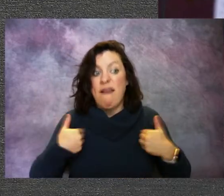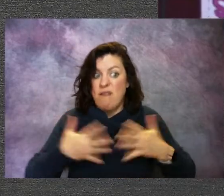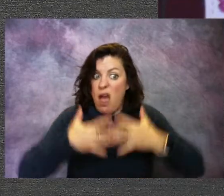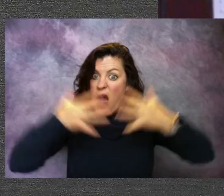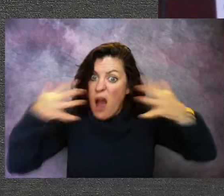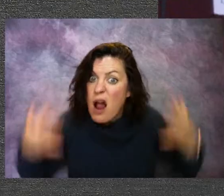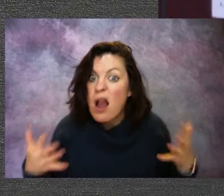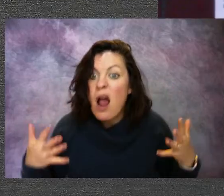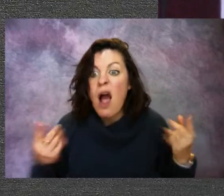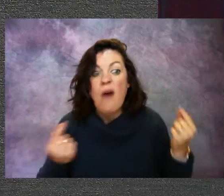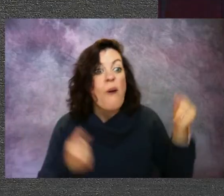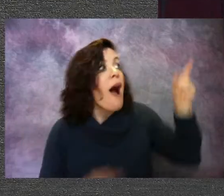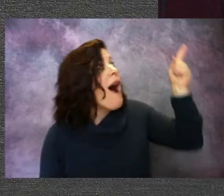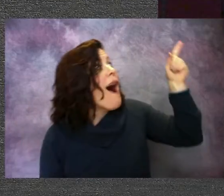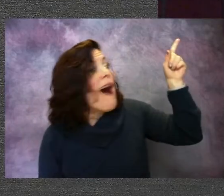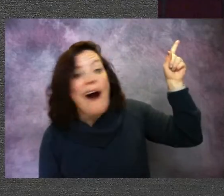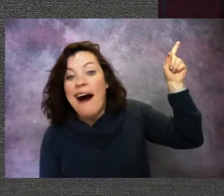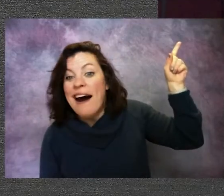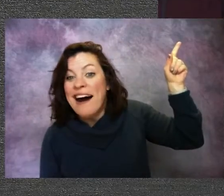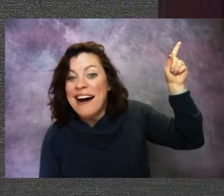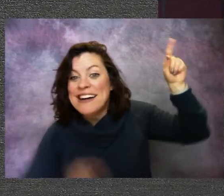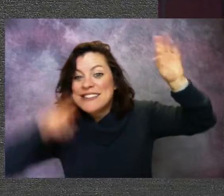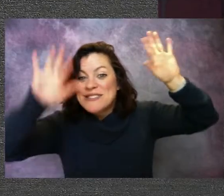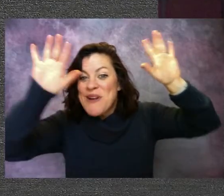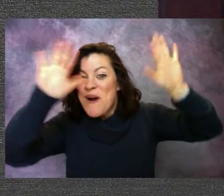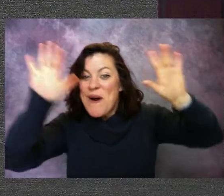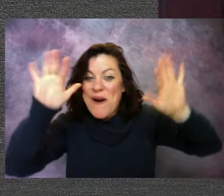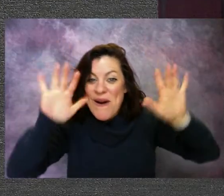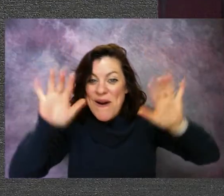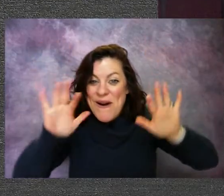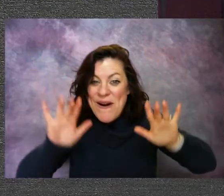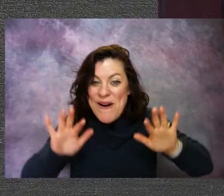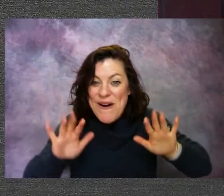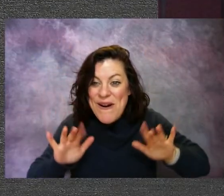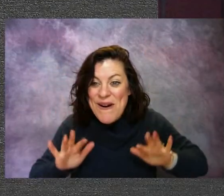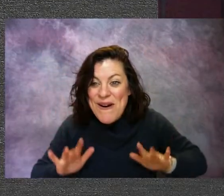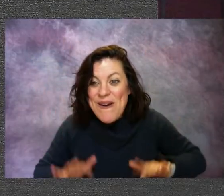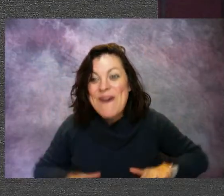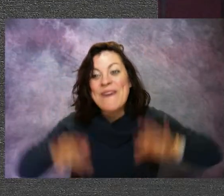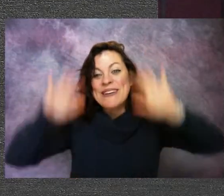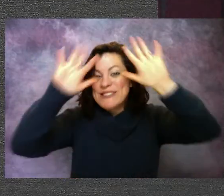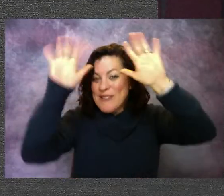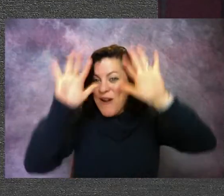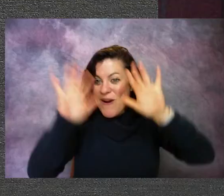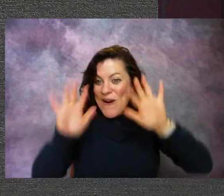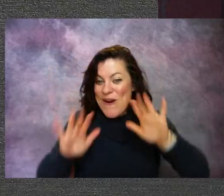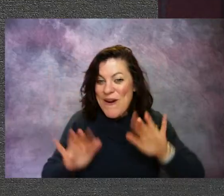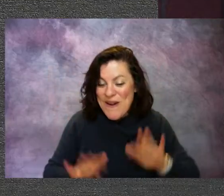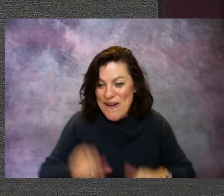and that is snowy. We get a lot of snow and sometimes the snow,